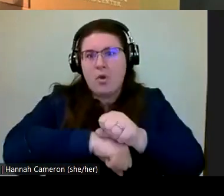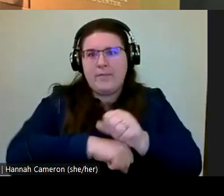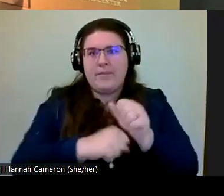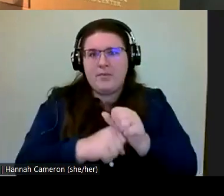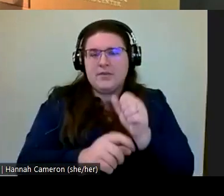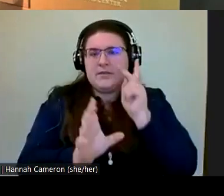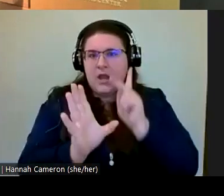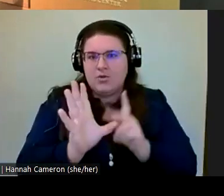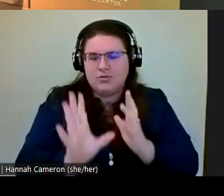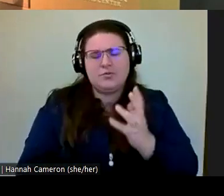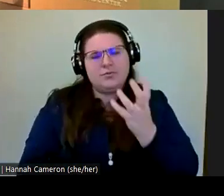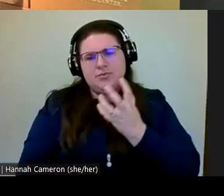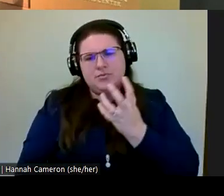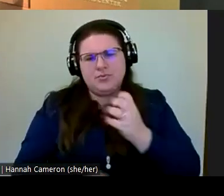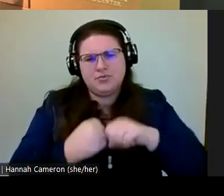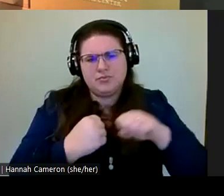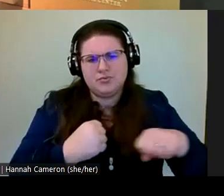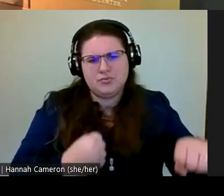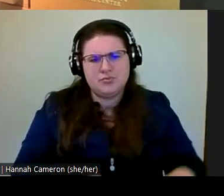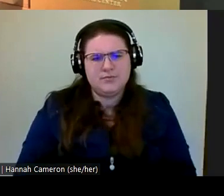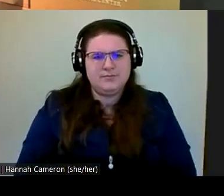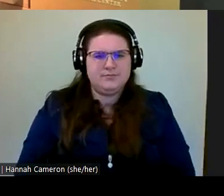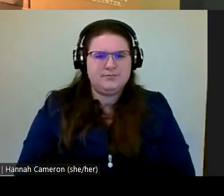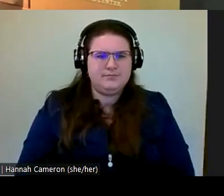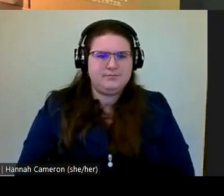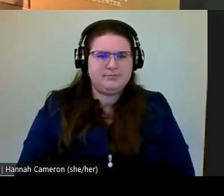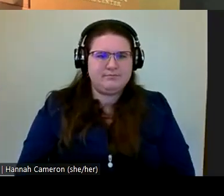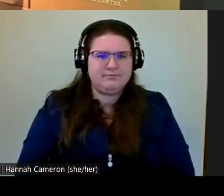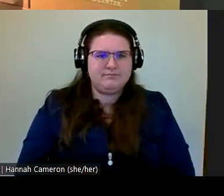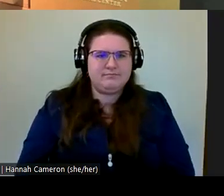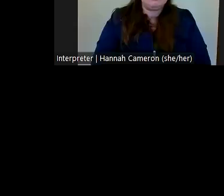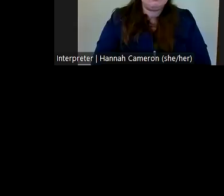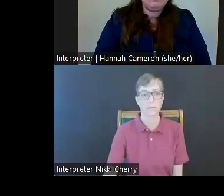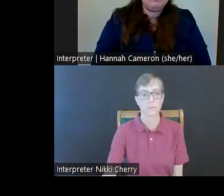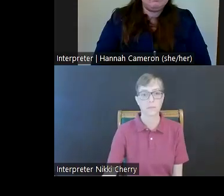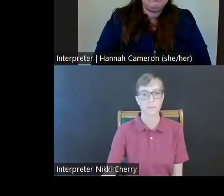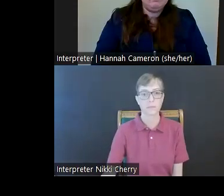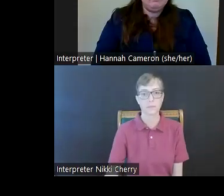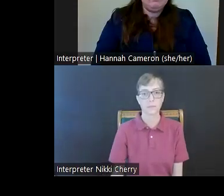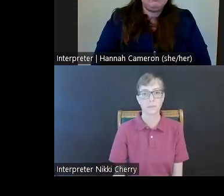data point on the bottom of this slide here from a very large survey uh primary care providers in